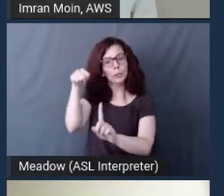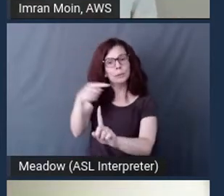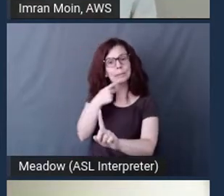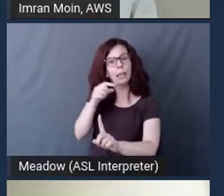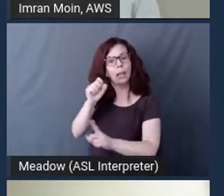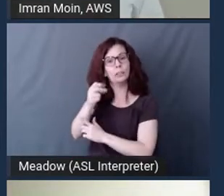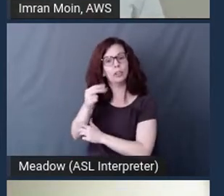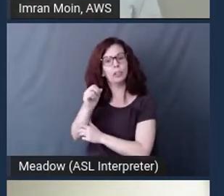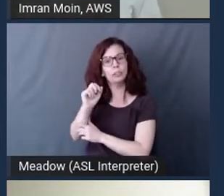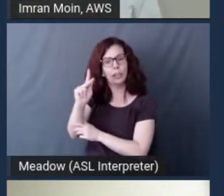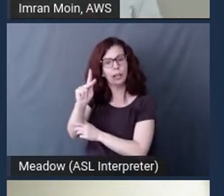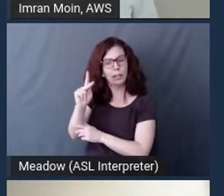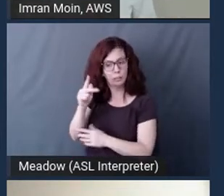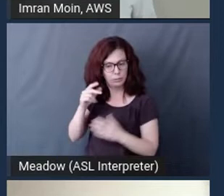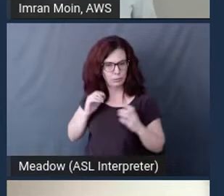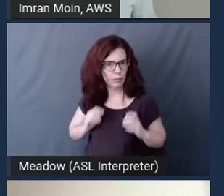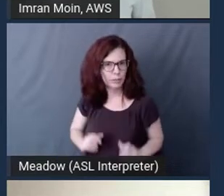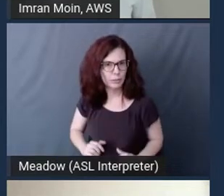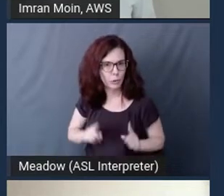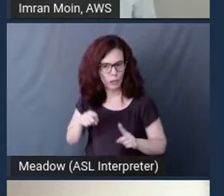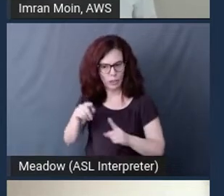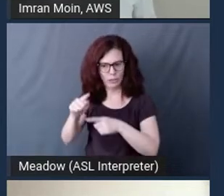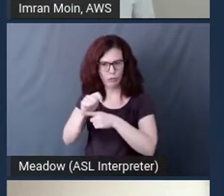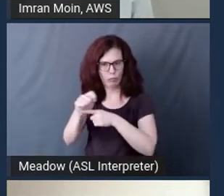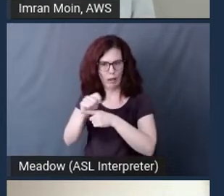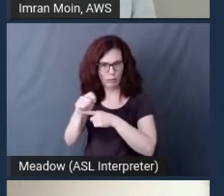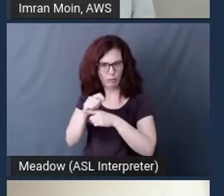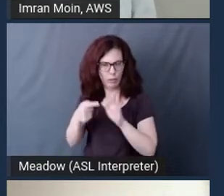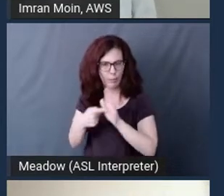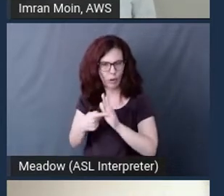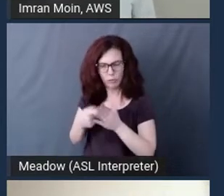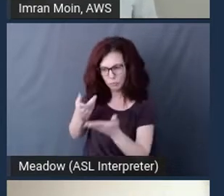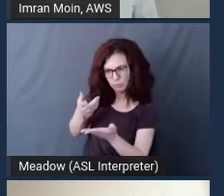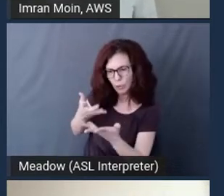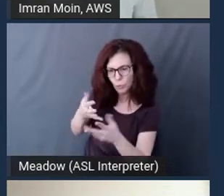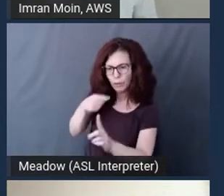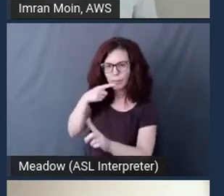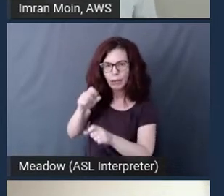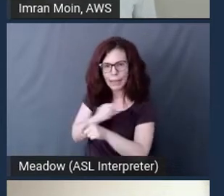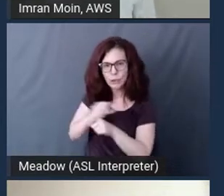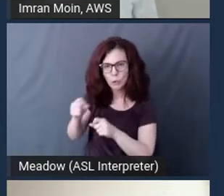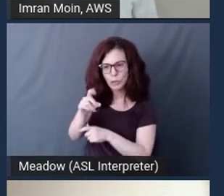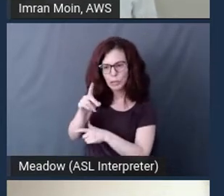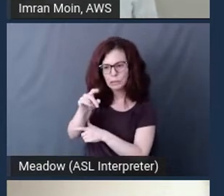either customers can go train the model themselves on the actual data, or really take advantage